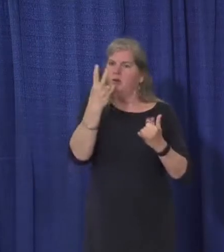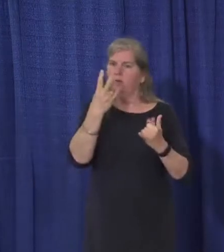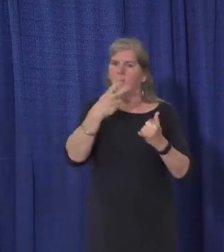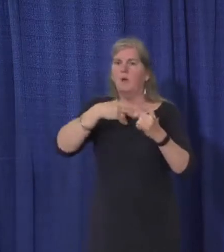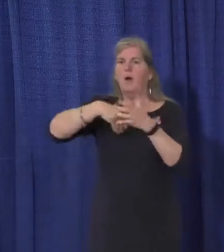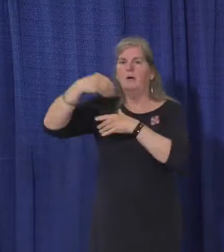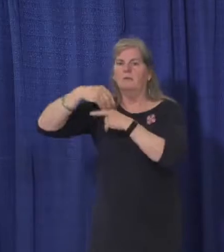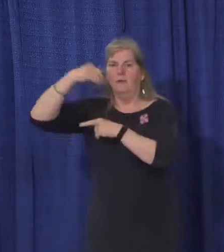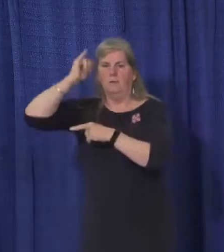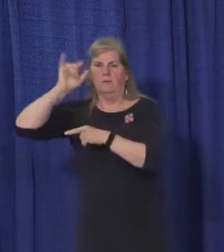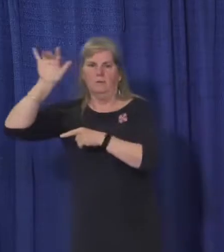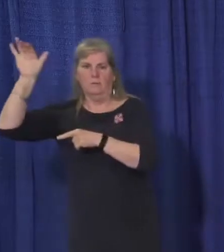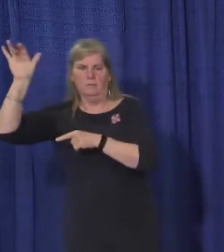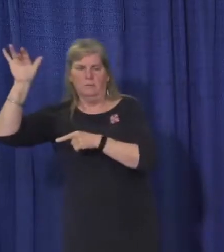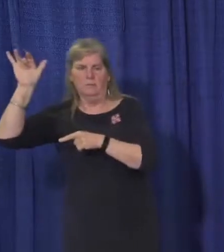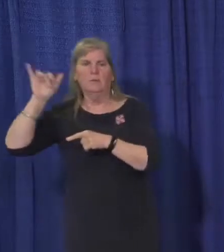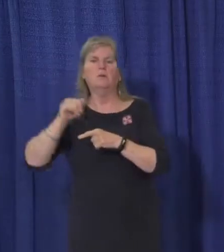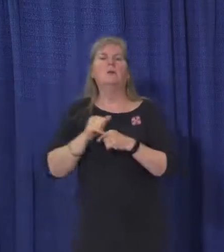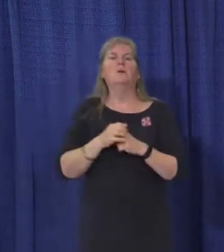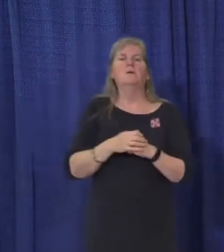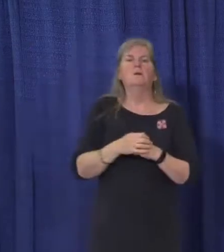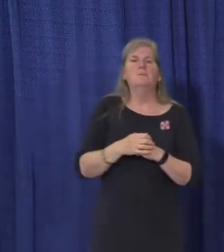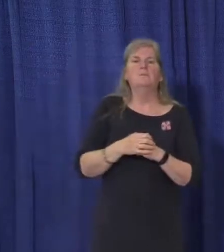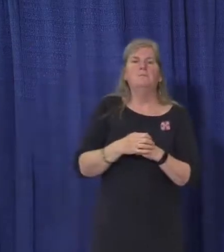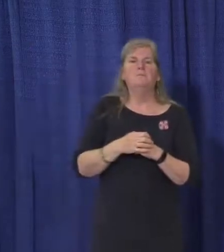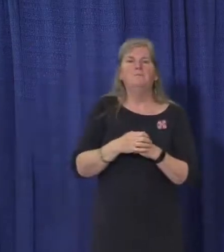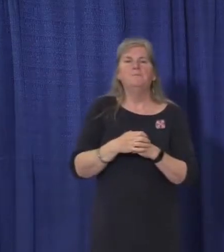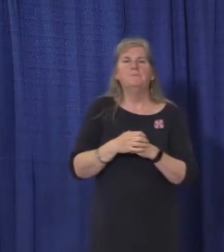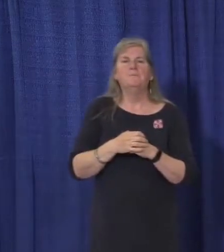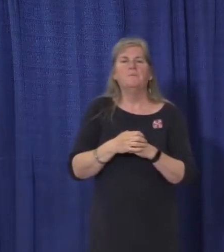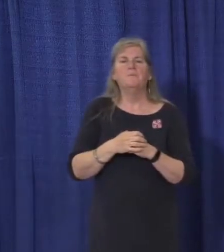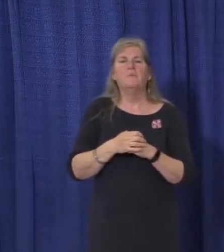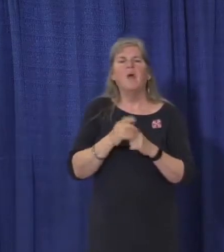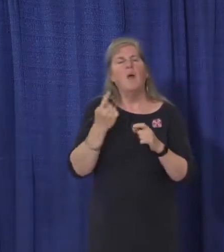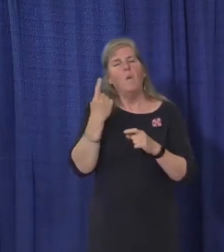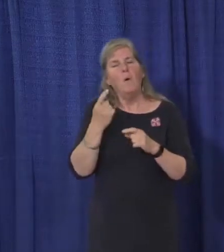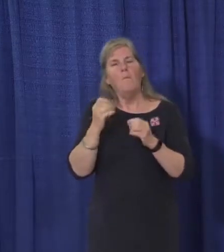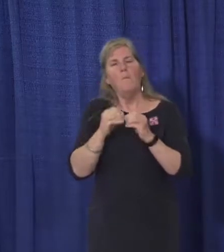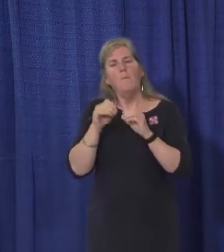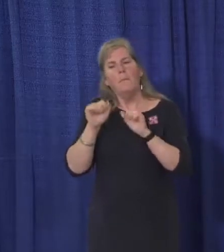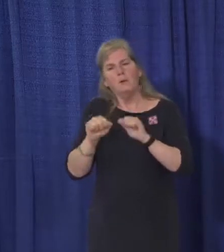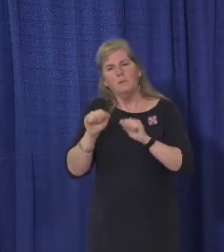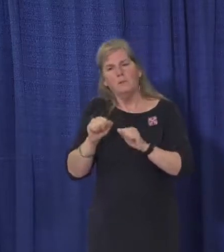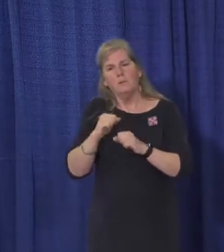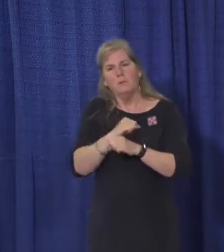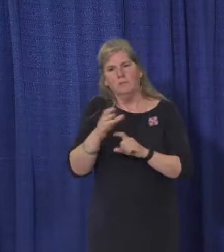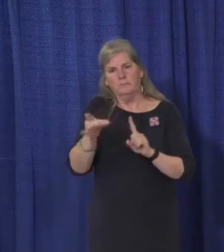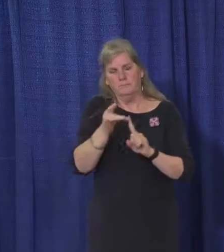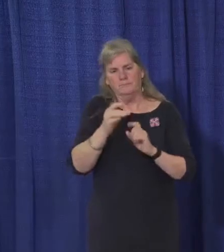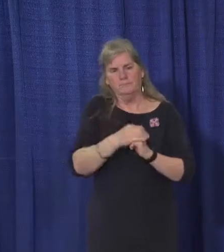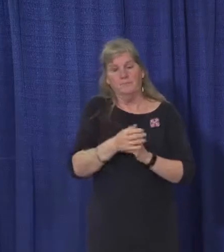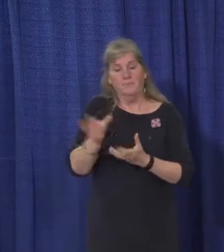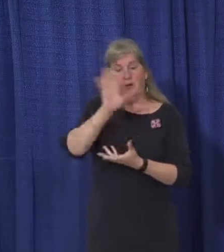outside the territory and including one probable case.